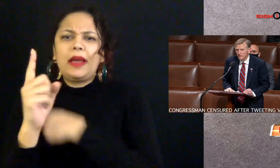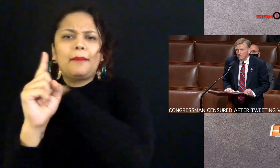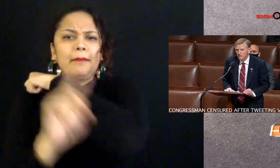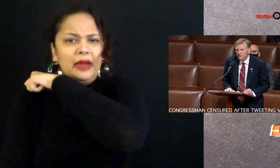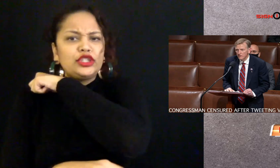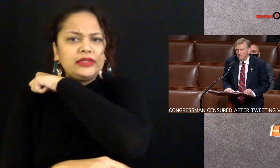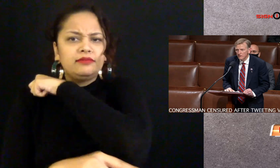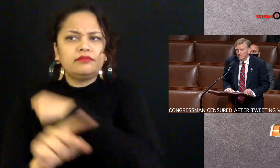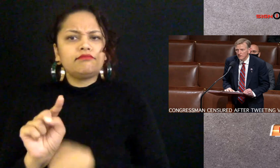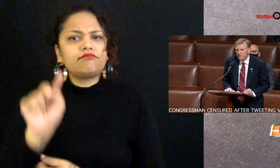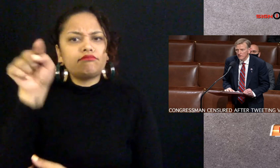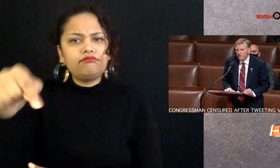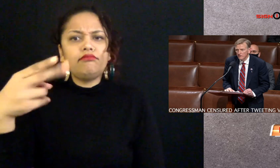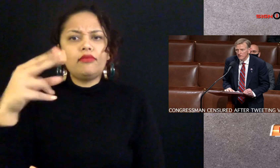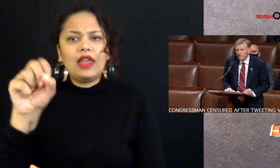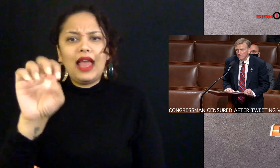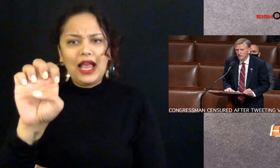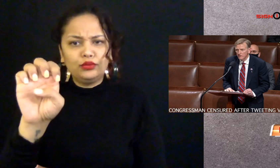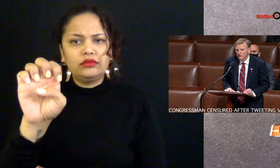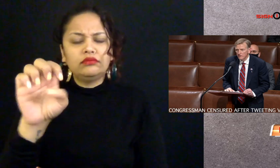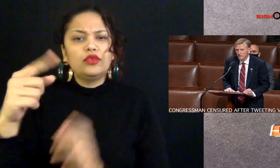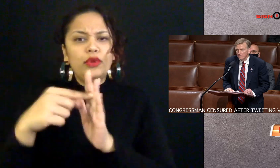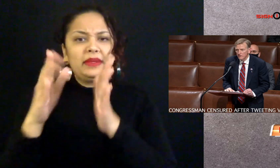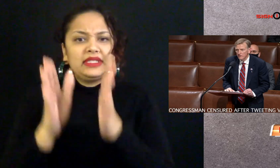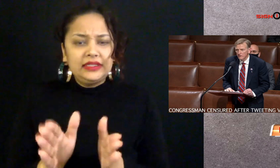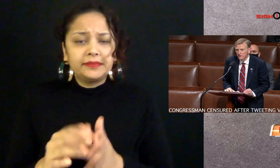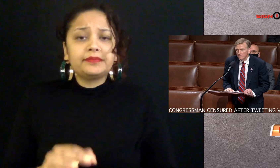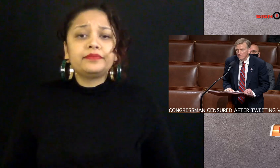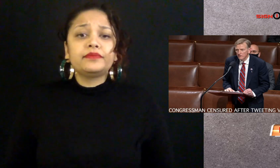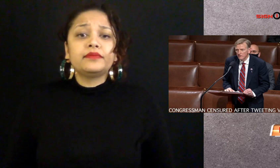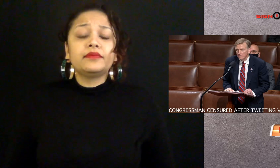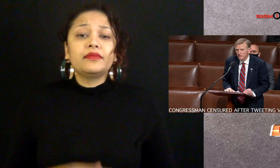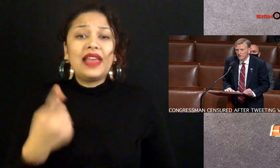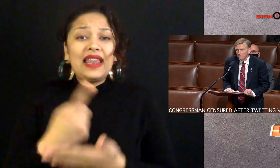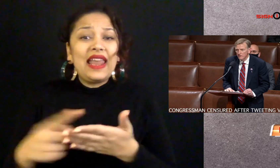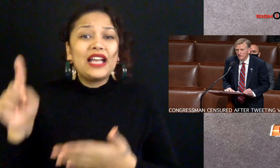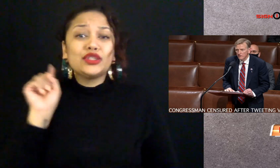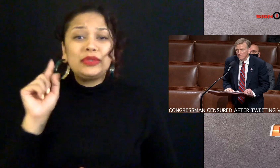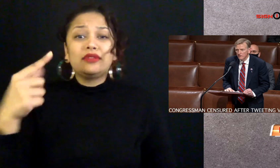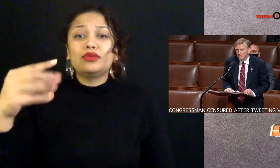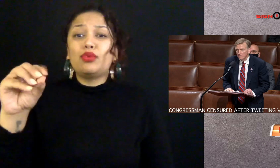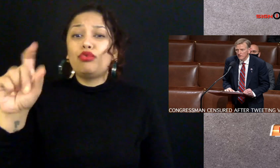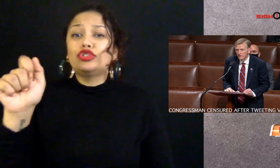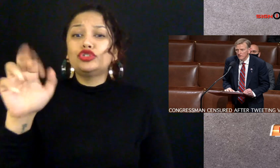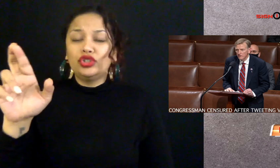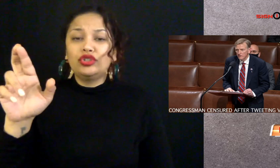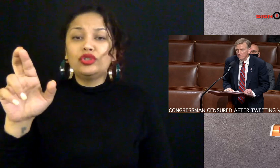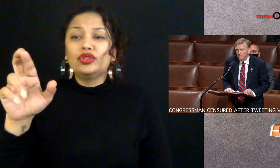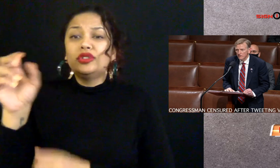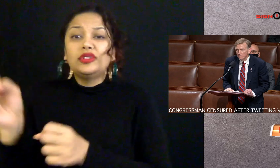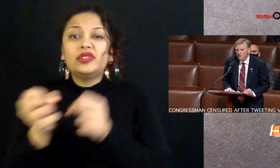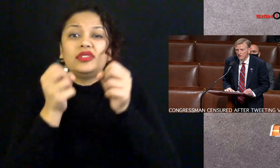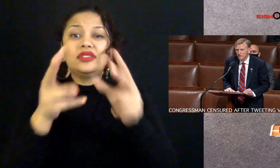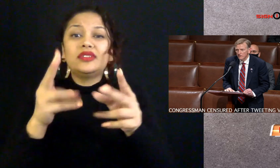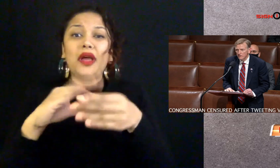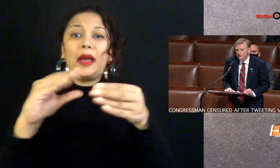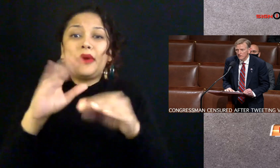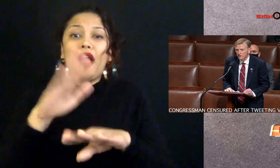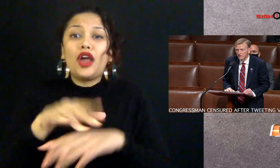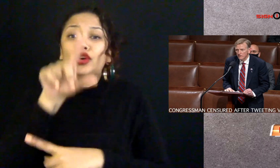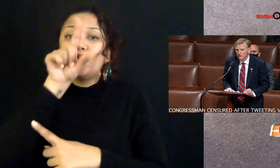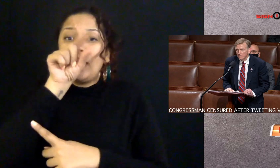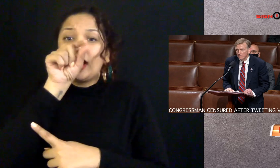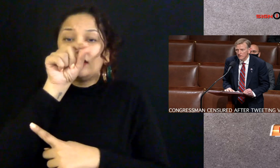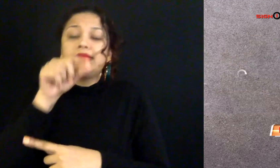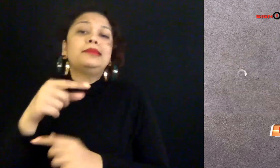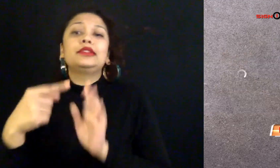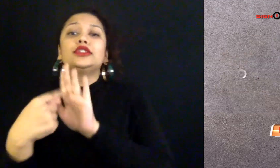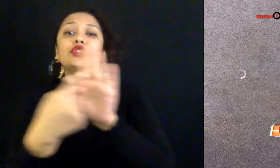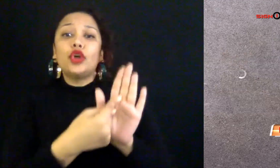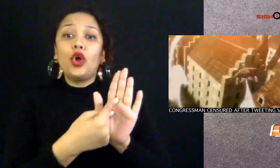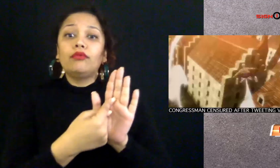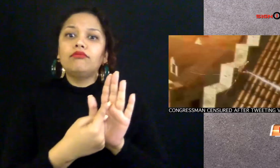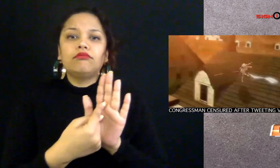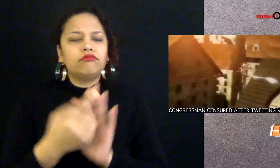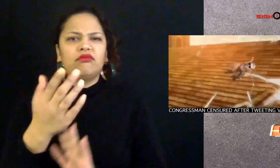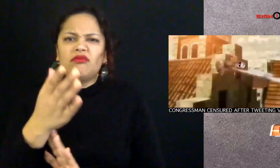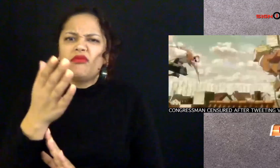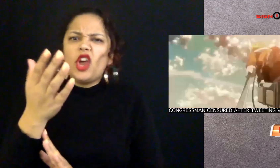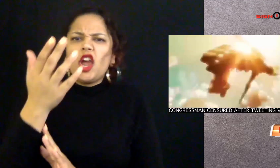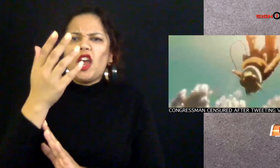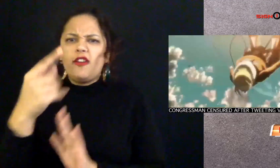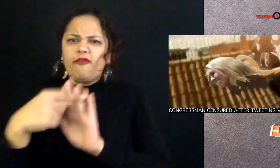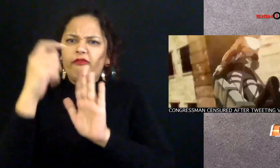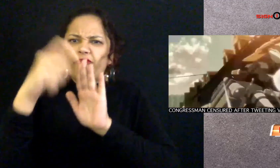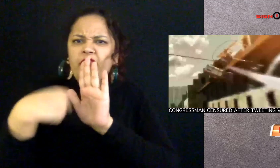of disapproval but it is the most severe form of punishment in the House of Representatives